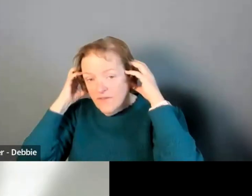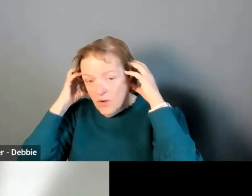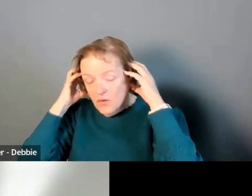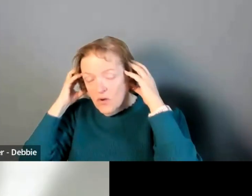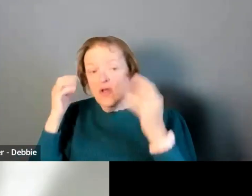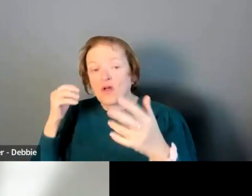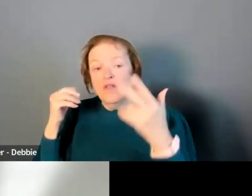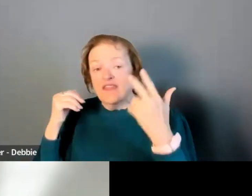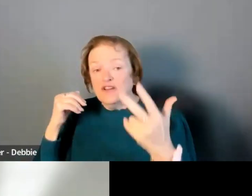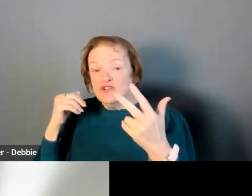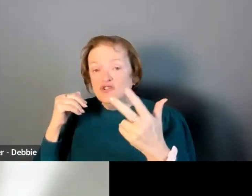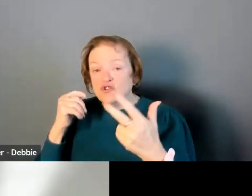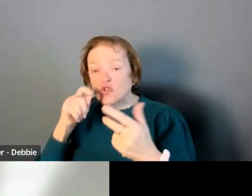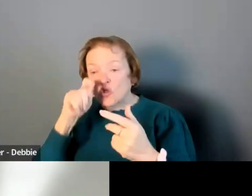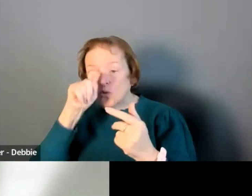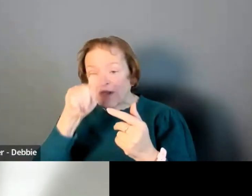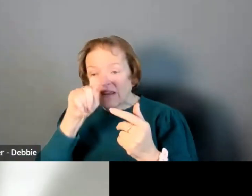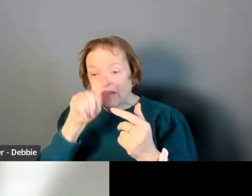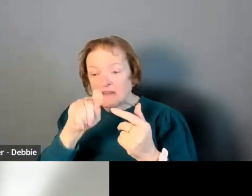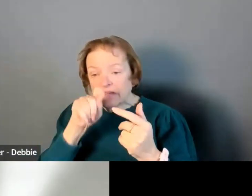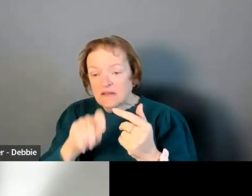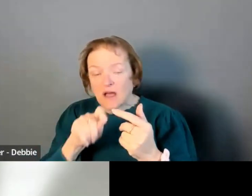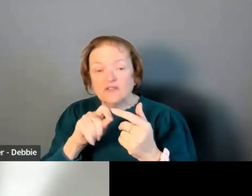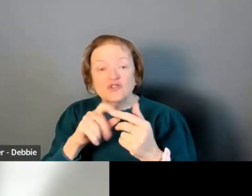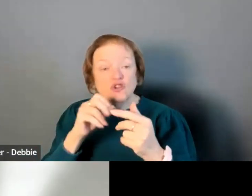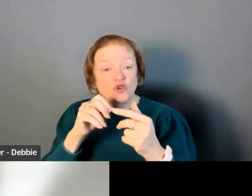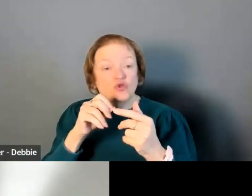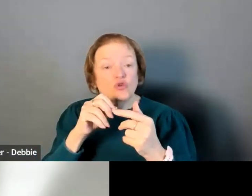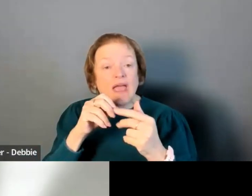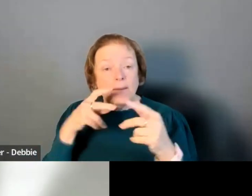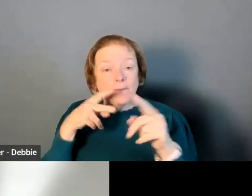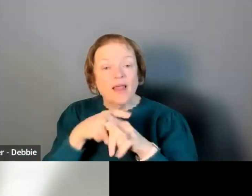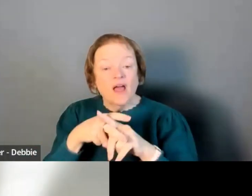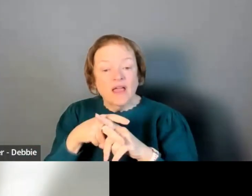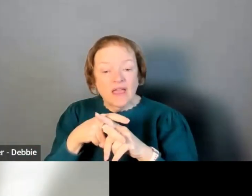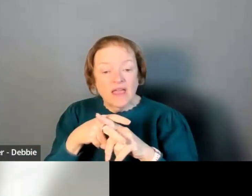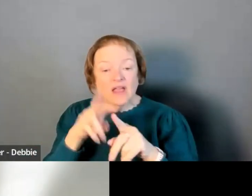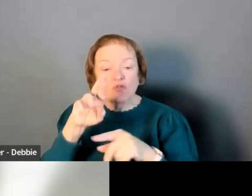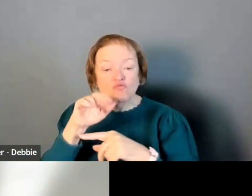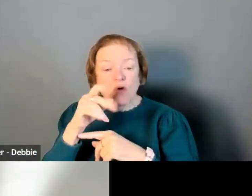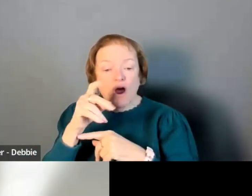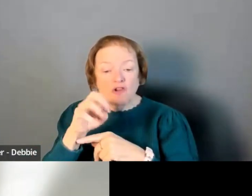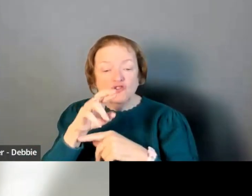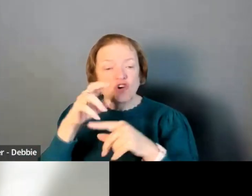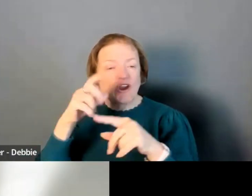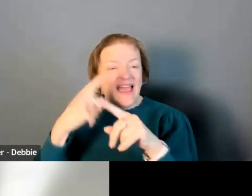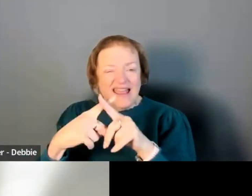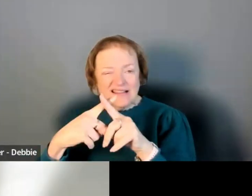dots, which you could plug in a Roger X. Then you can put this to the side, hit connect with your